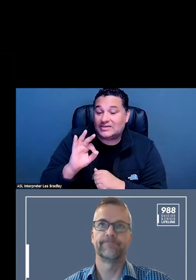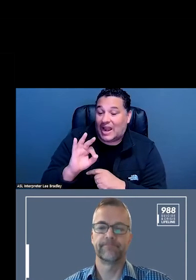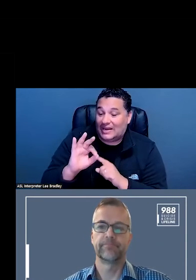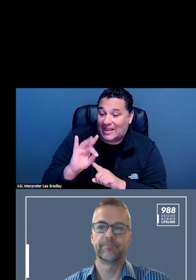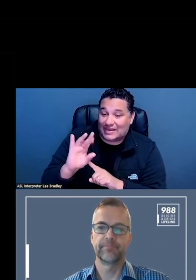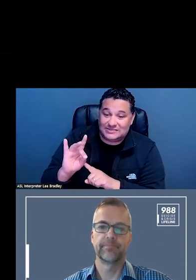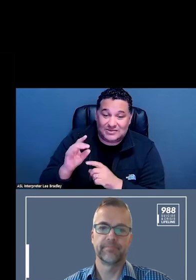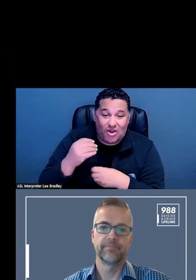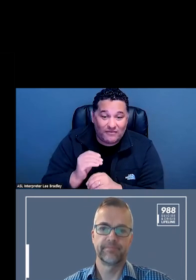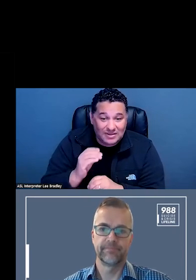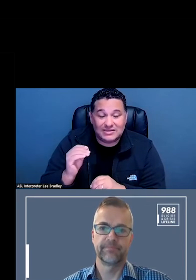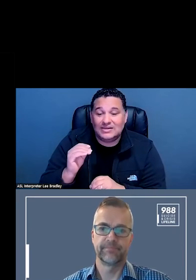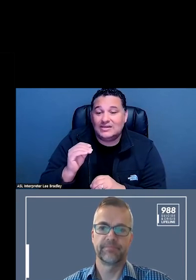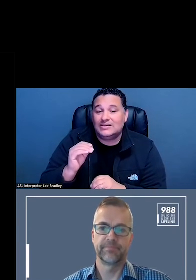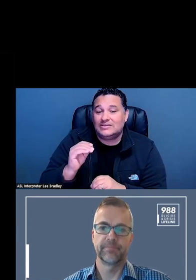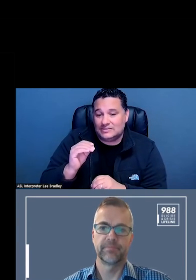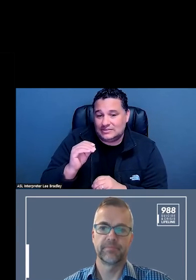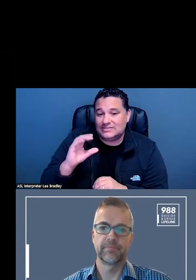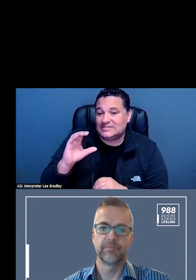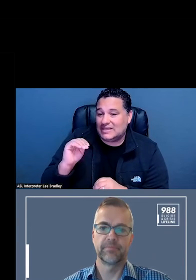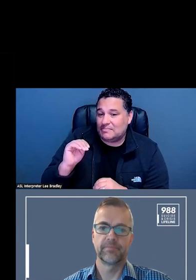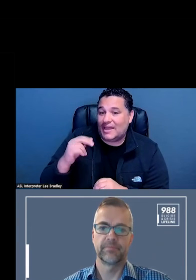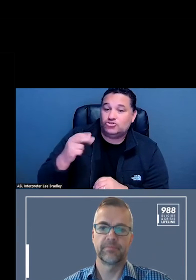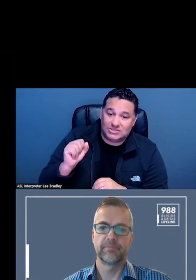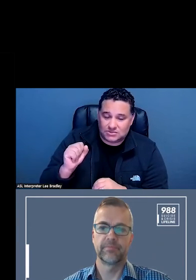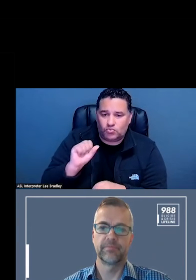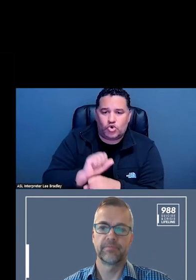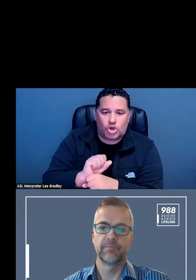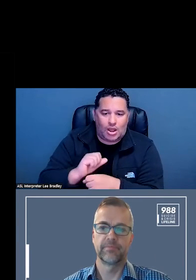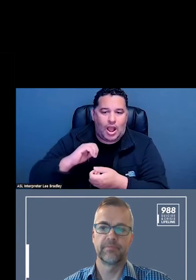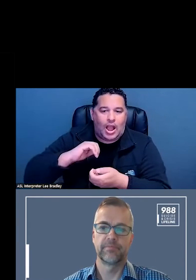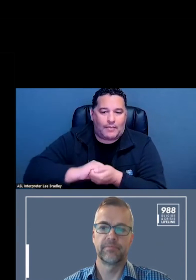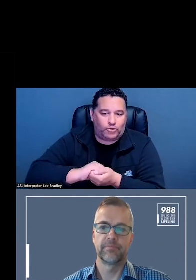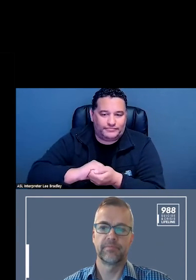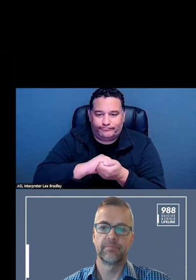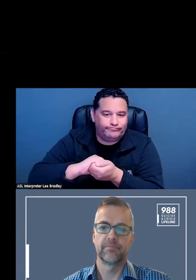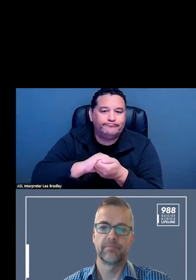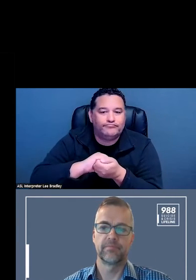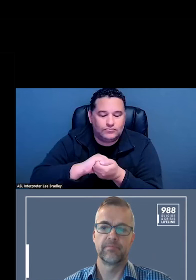MILLION FOR MOBILE CRISIS ILLS SERVICES. AND SO, THE 988 OFFICE AND, C